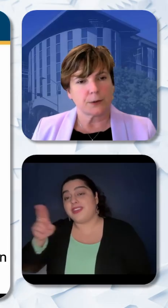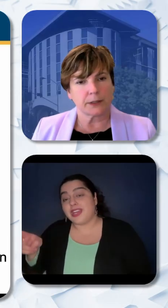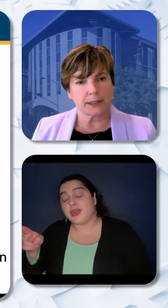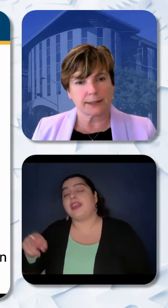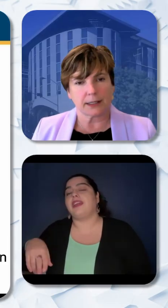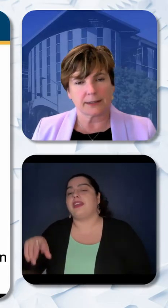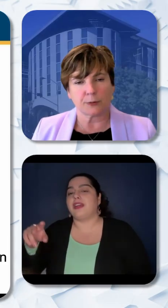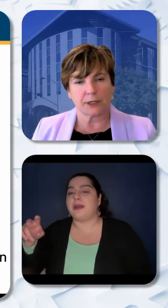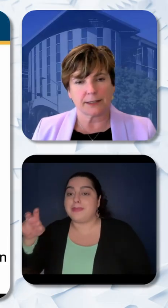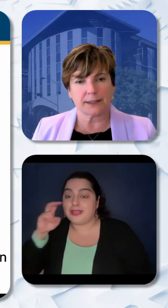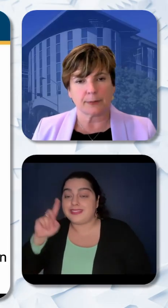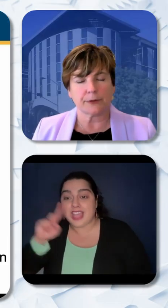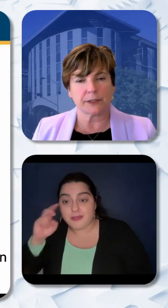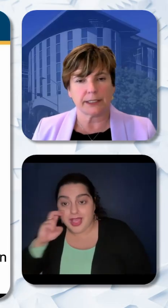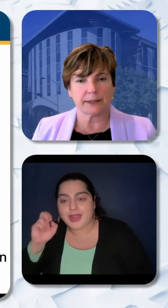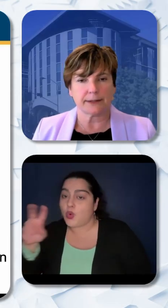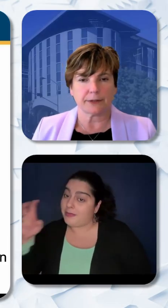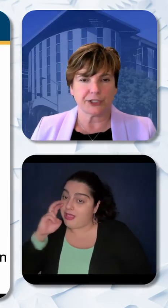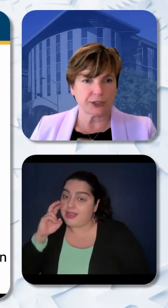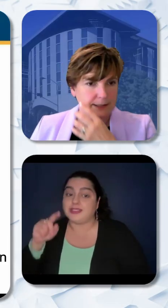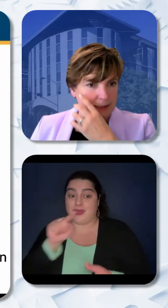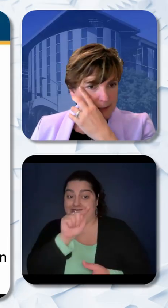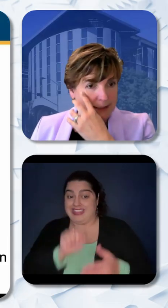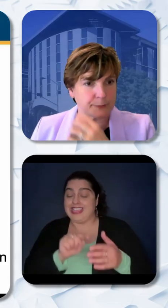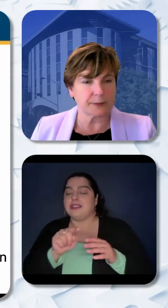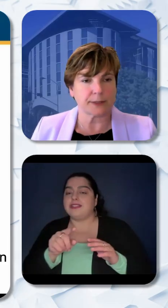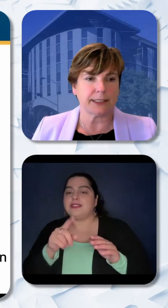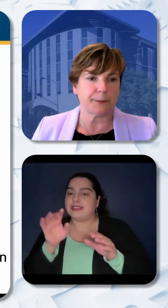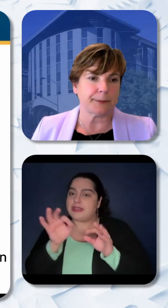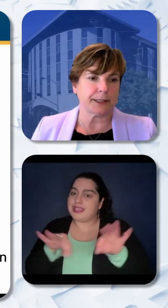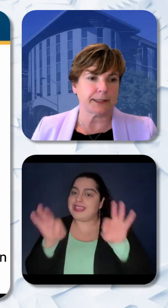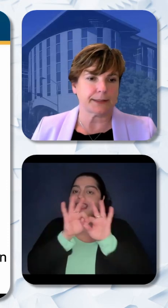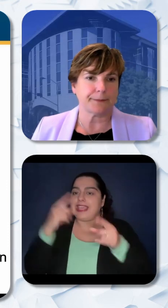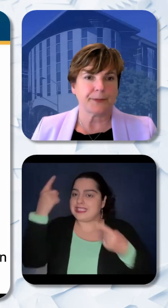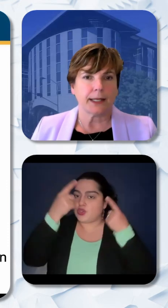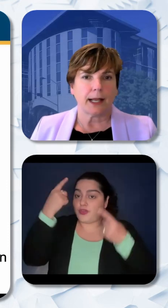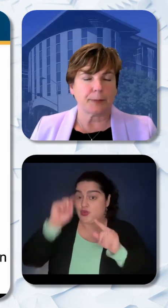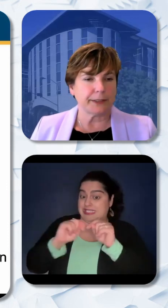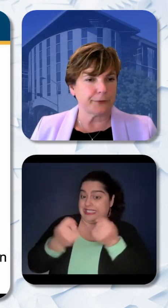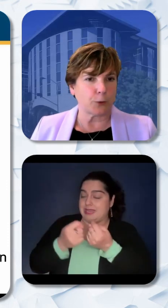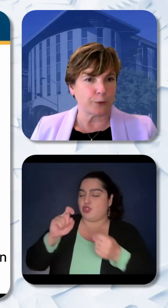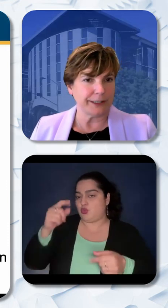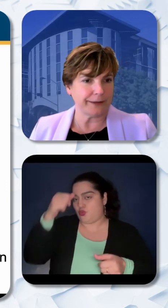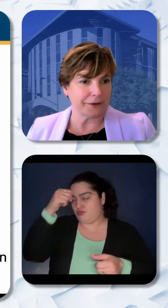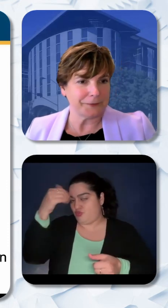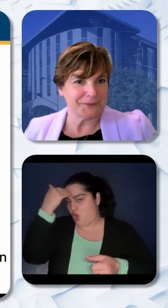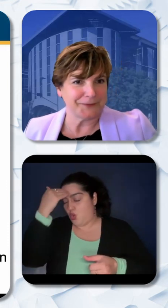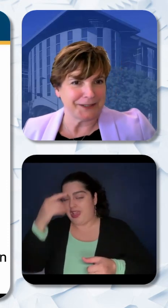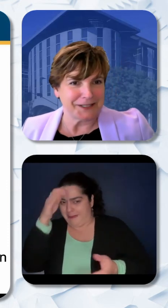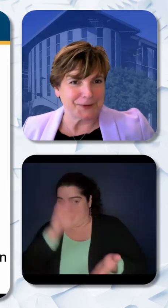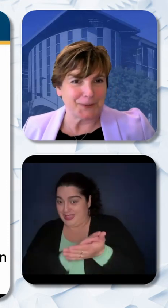So the next slide summarizes some of those key considerations that the teams must keep in mind. I believe you're already there.